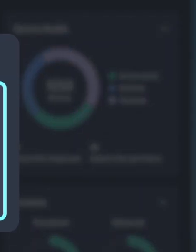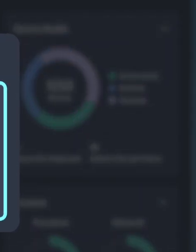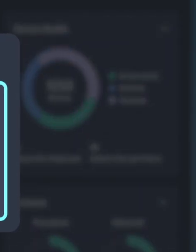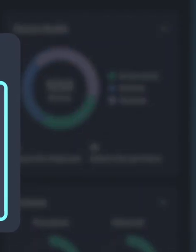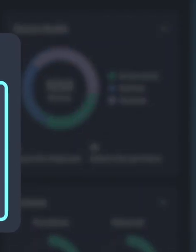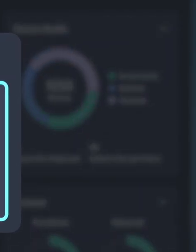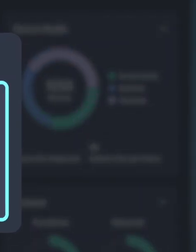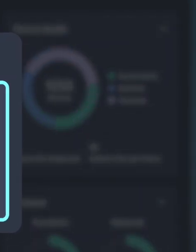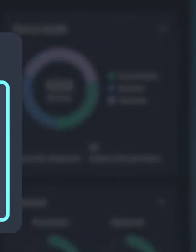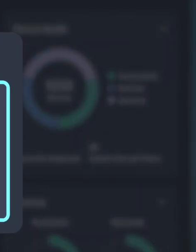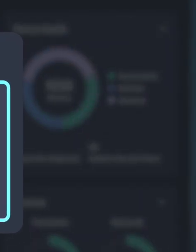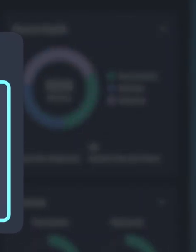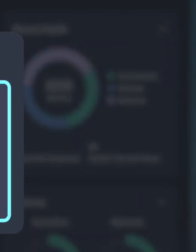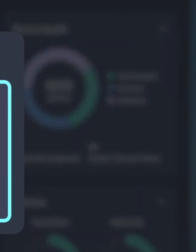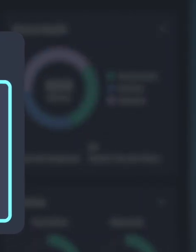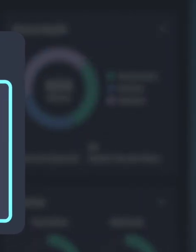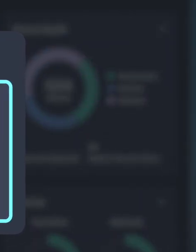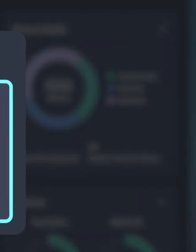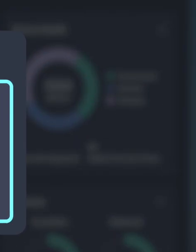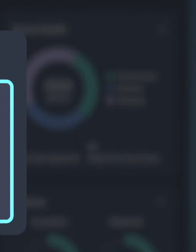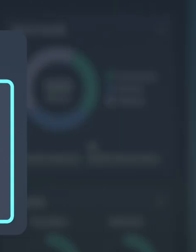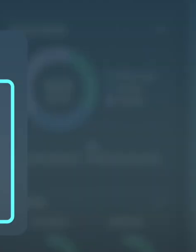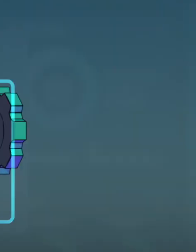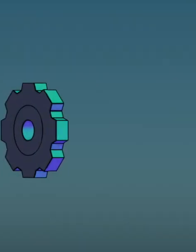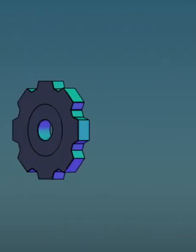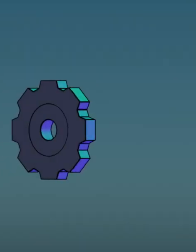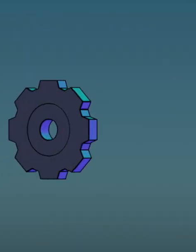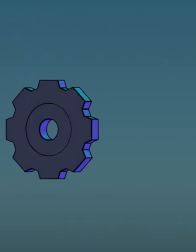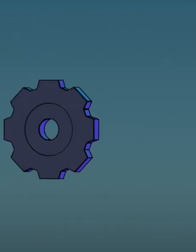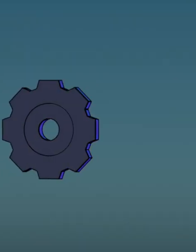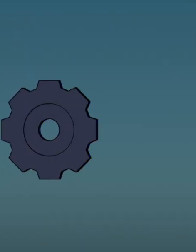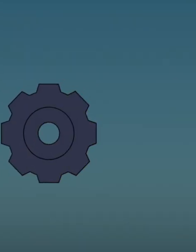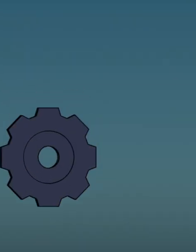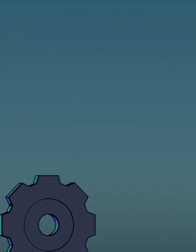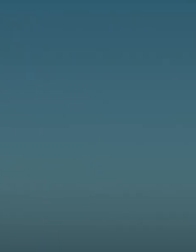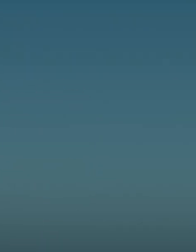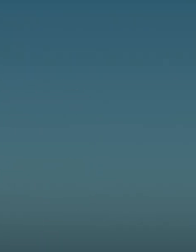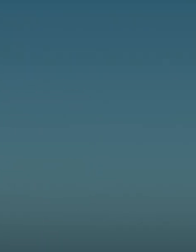It's performing, but in the background, the AI agents within Aruba Central are at work,